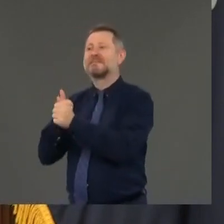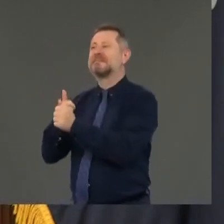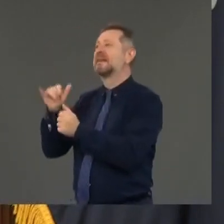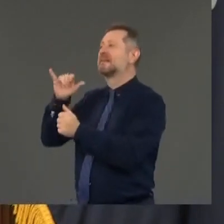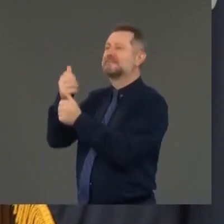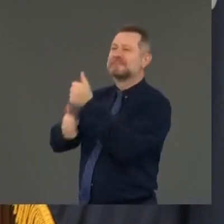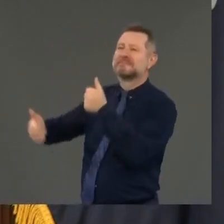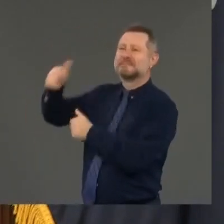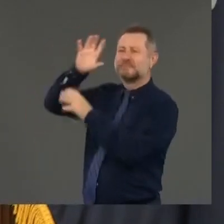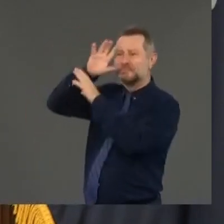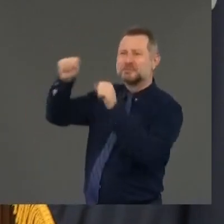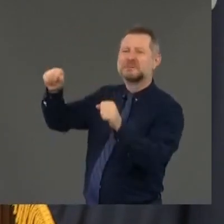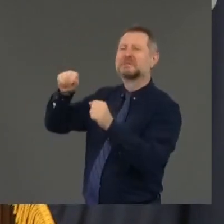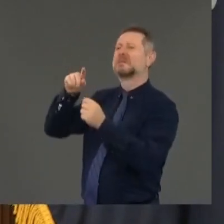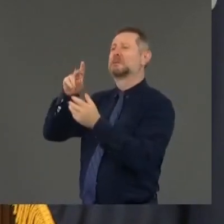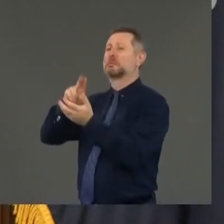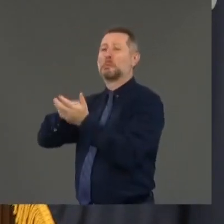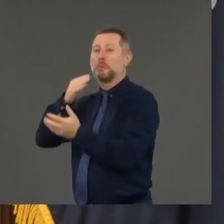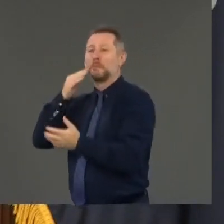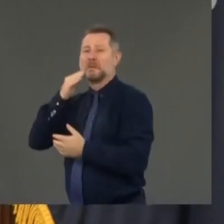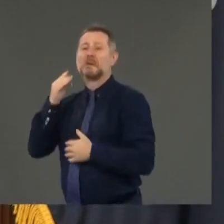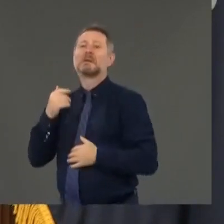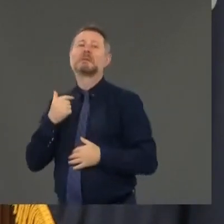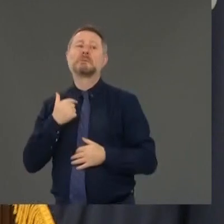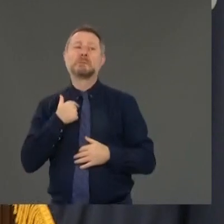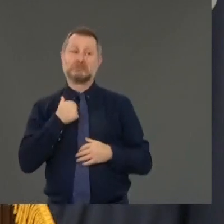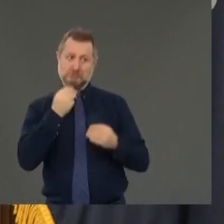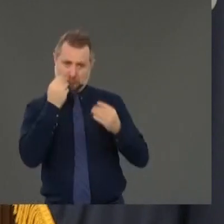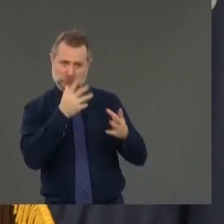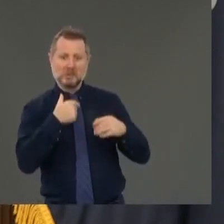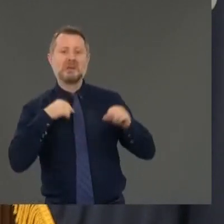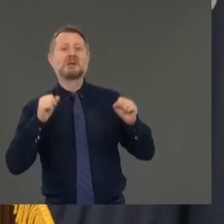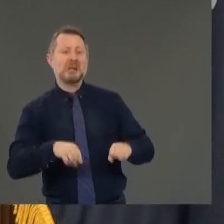HOME ACCEPTING THAT PERSON WAS